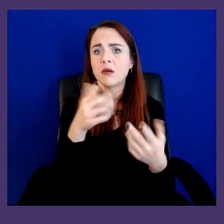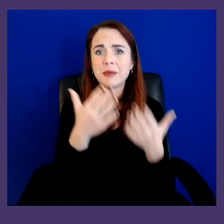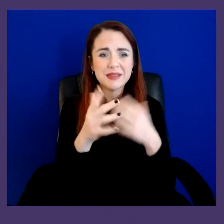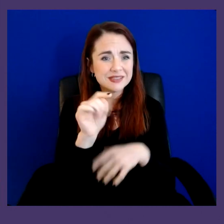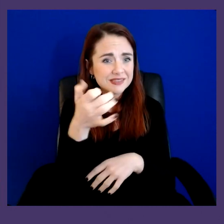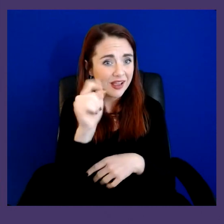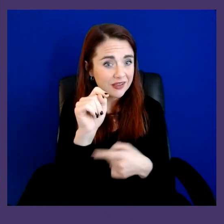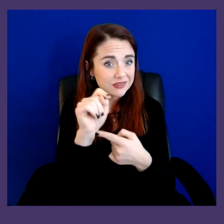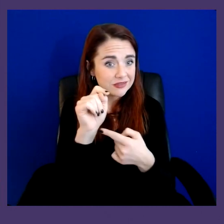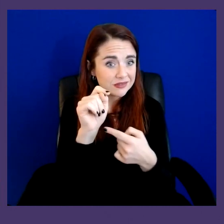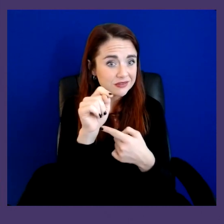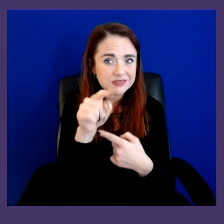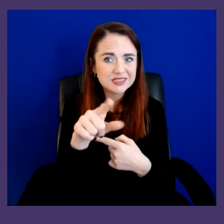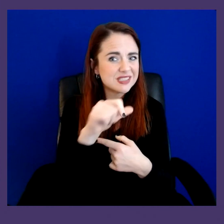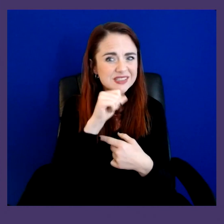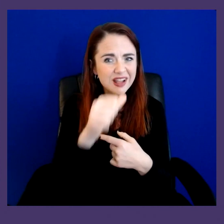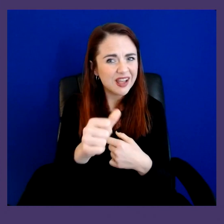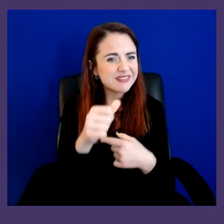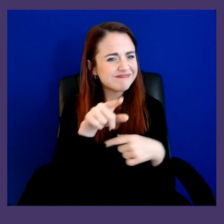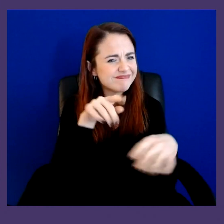doesn't convey what the user is really looking for.